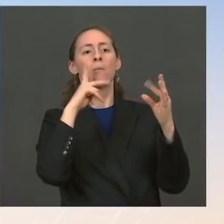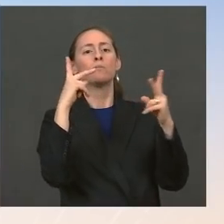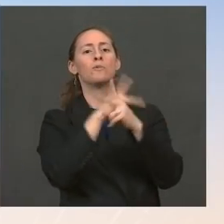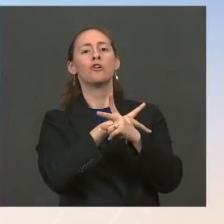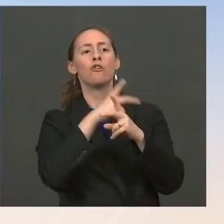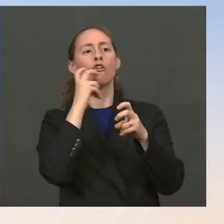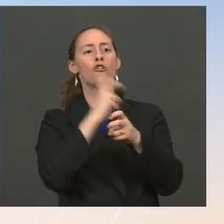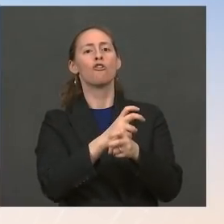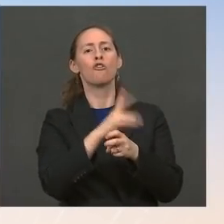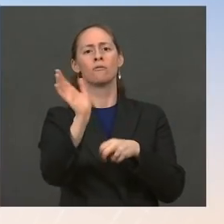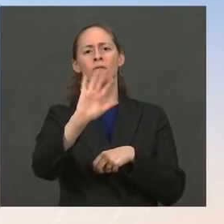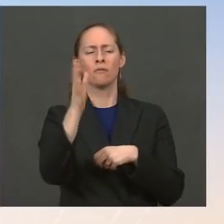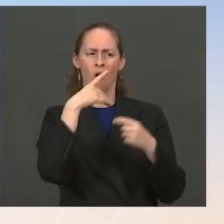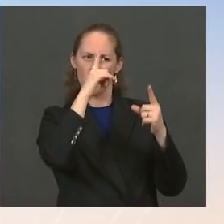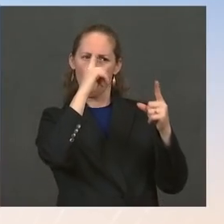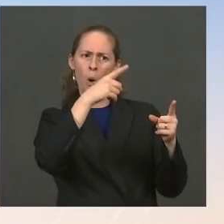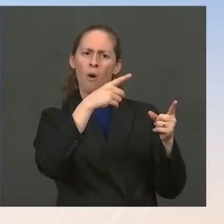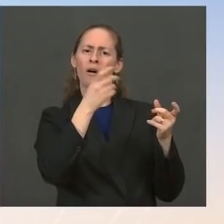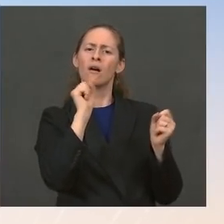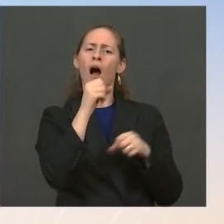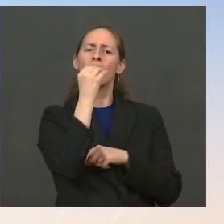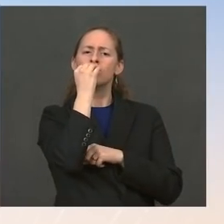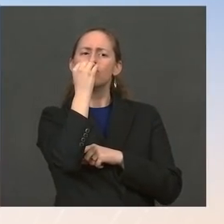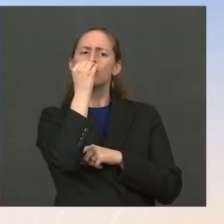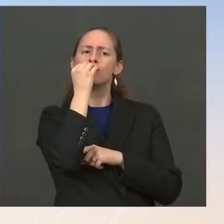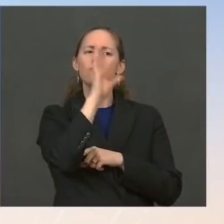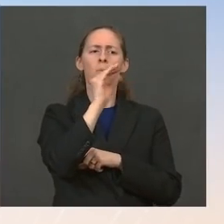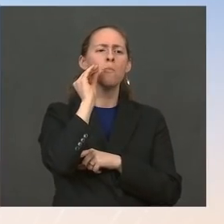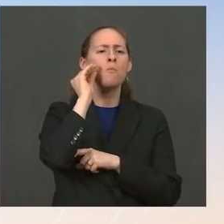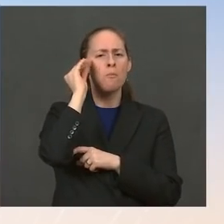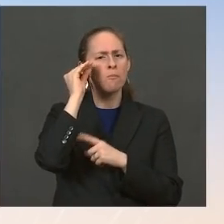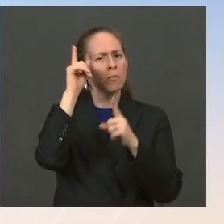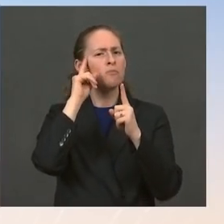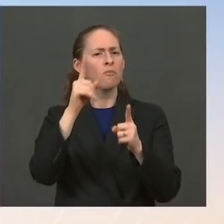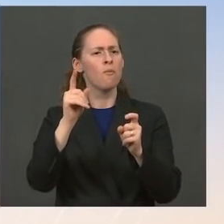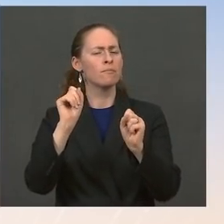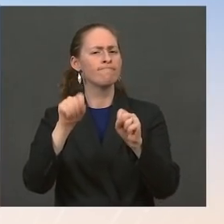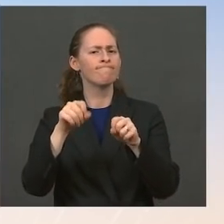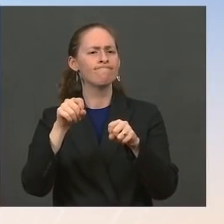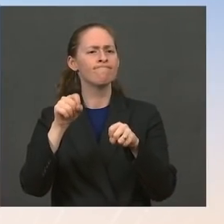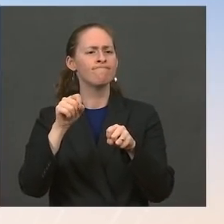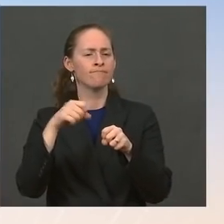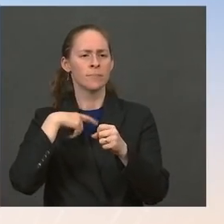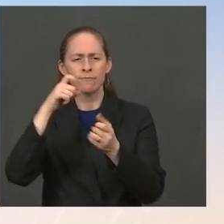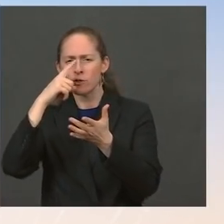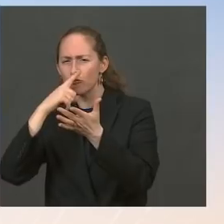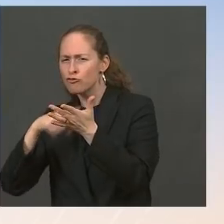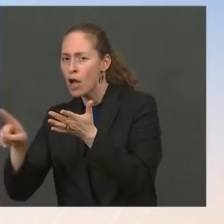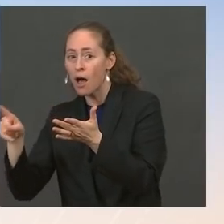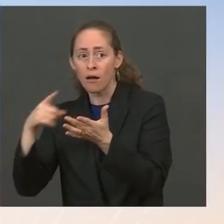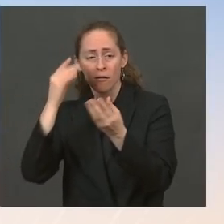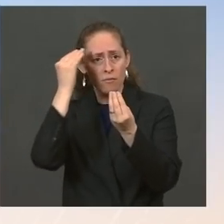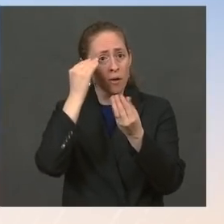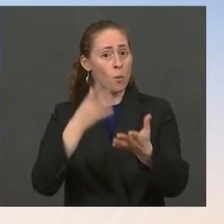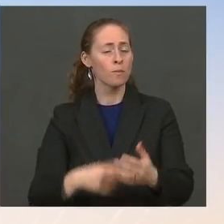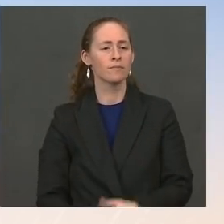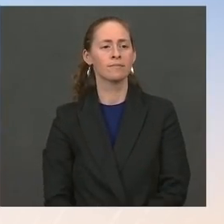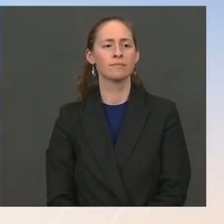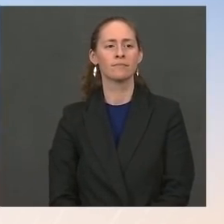That -- making sure that's not the case is central to the President's agenda. But I will see if there's more to report on that. Go ahead. The Press: Again, Jen, Catholic bishops fear -- Ms. Psaki: Chris, did you have a question? The Press: -- faith-based preschools